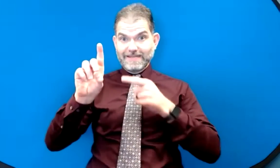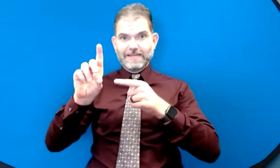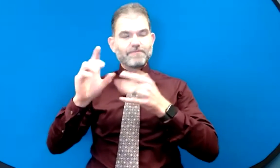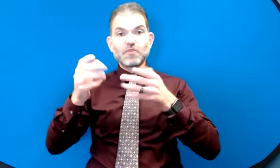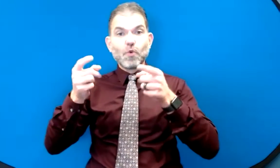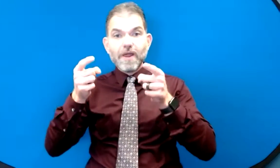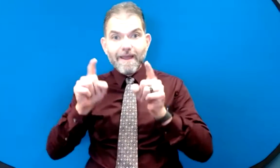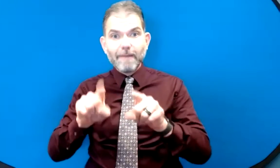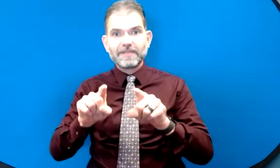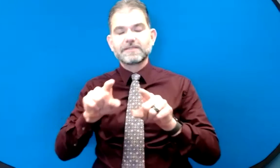ASL Interpreter: let me back up real fast.